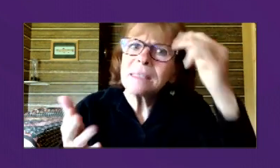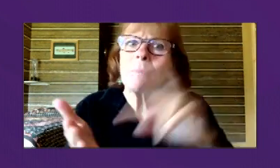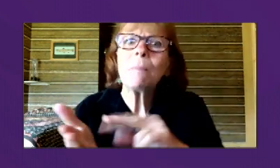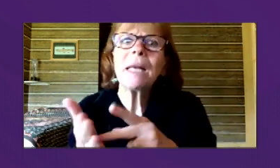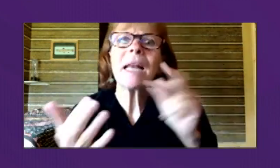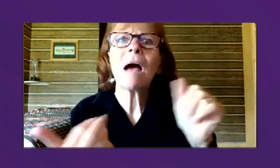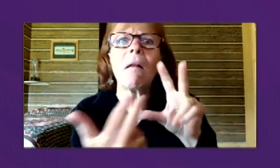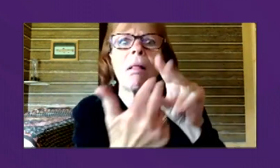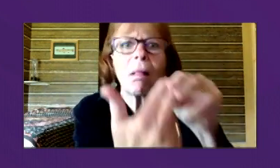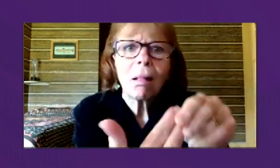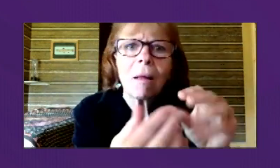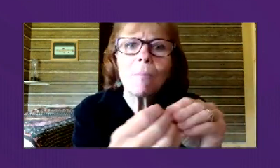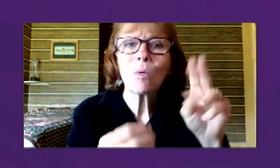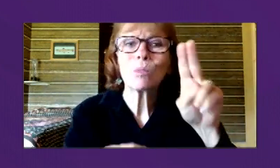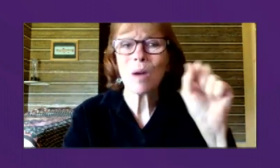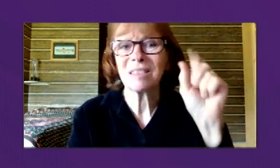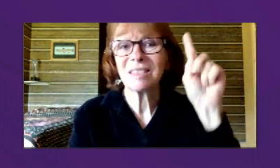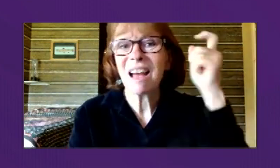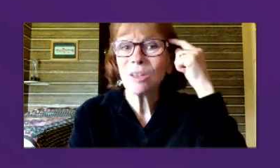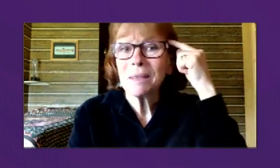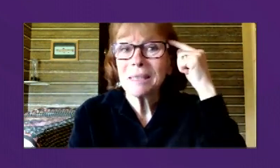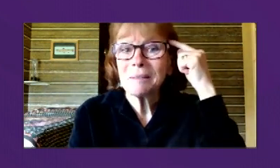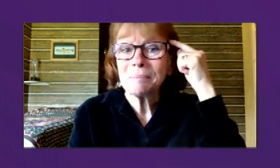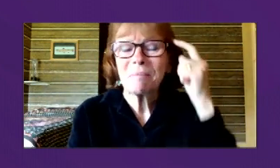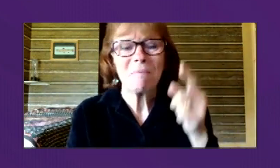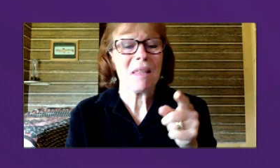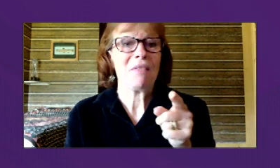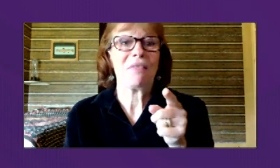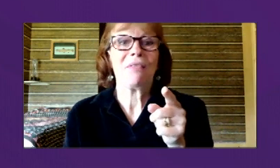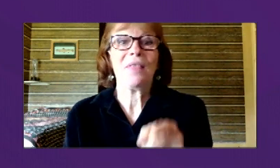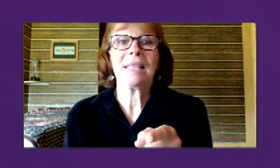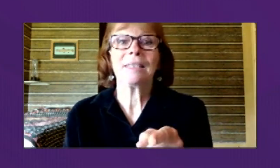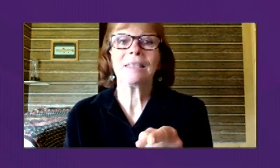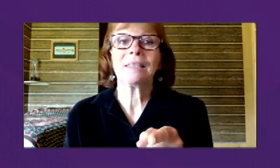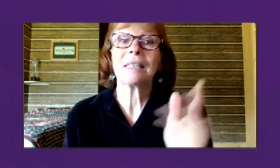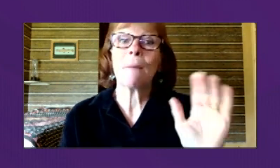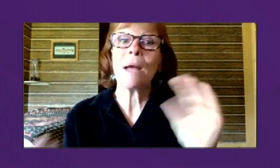This is a much bleaker picture than one painted for tourism and entertainment purposes.